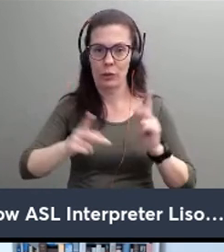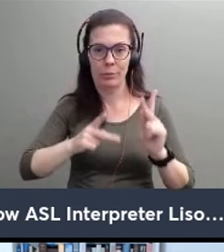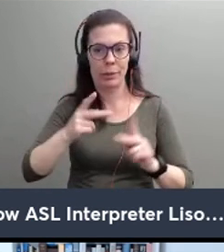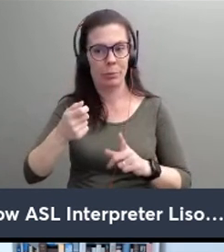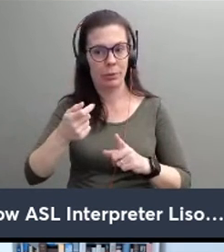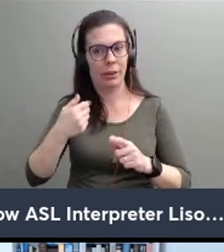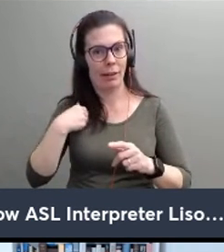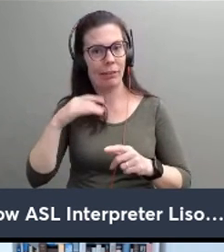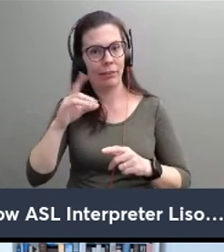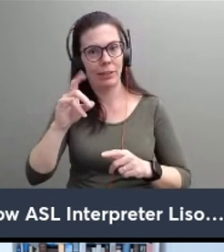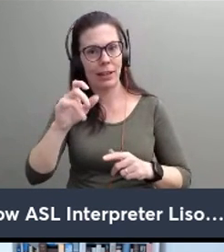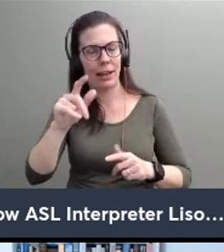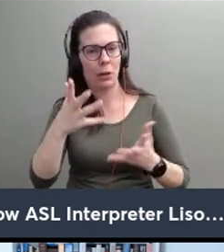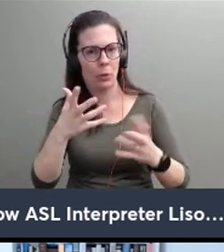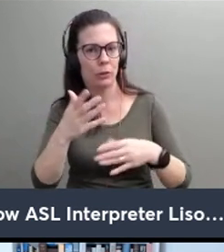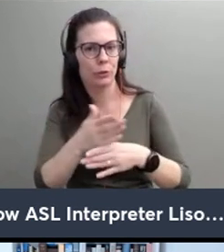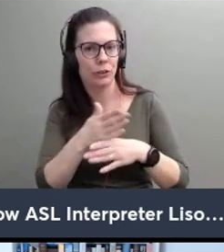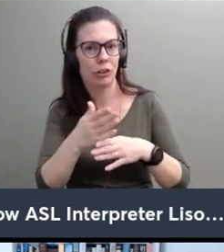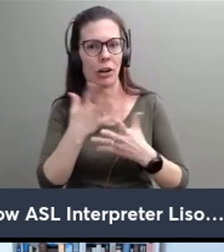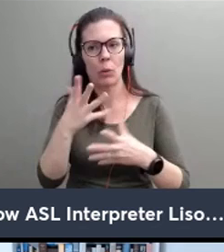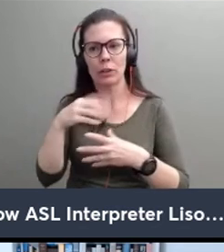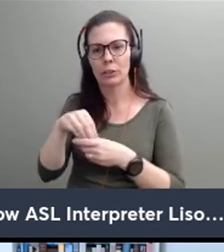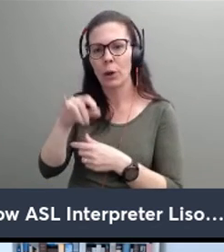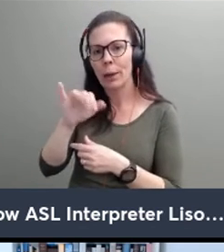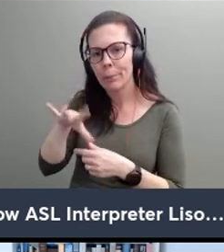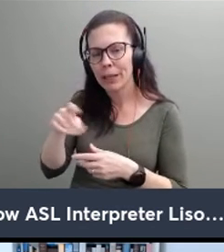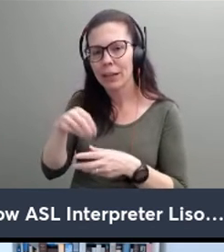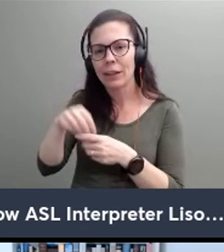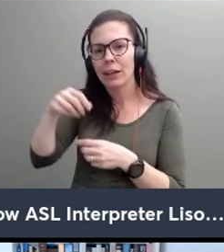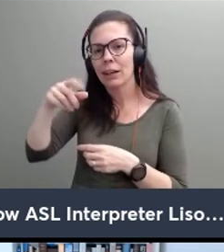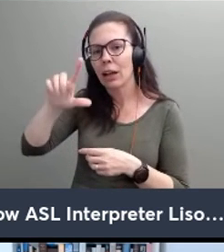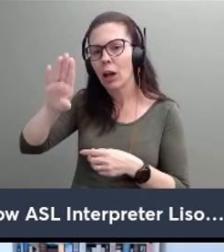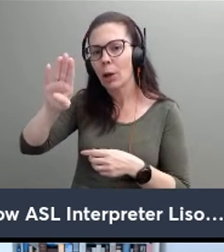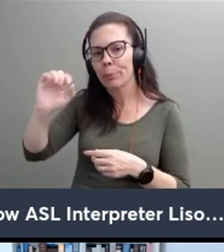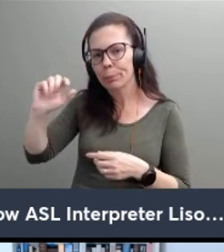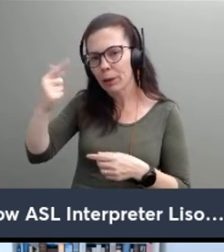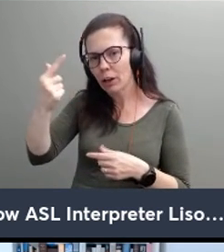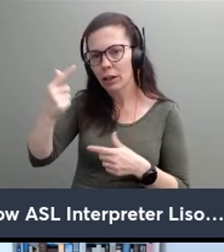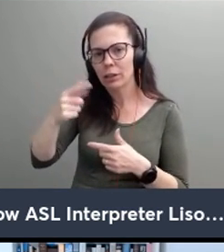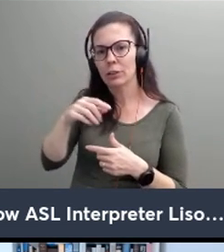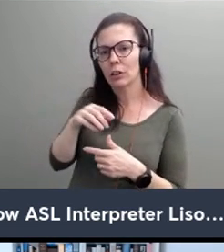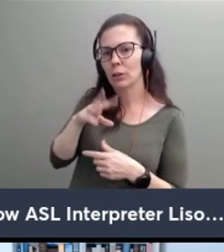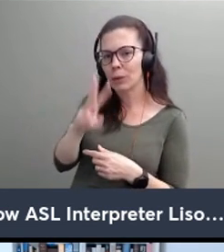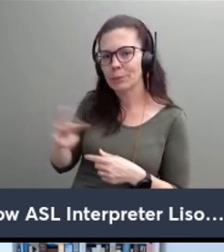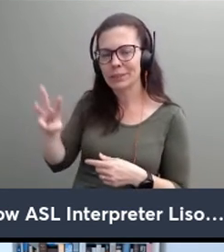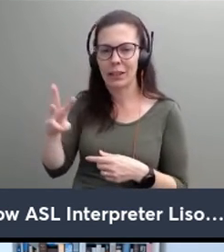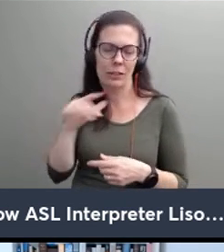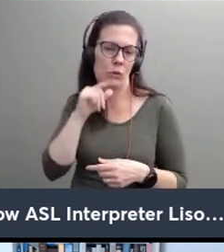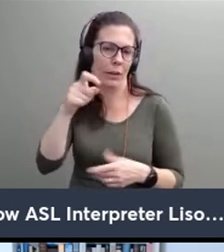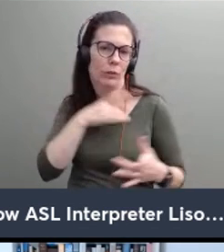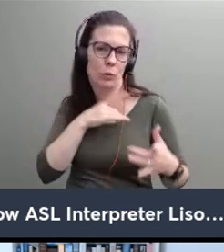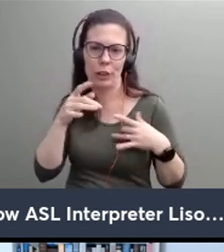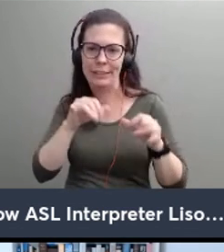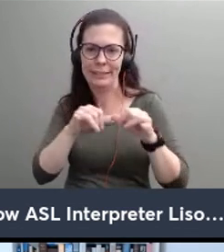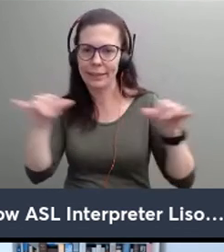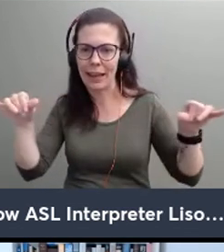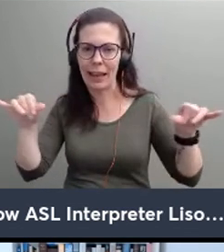They wanna share, they want to embed stuff in blog posts, they wanna embed stuff in their website. They don't have to worry about scaling and deploying something.